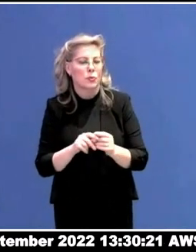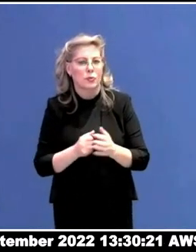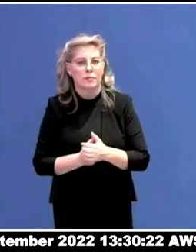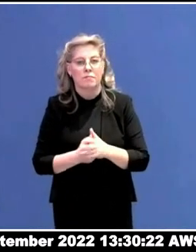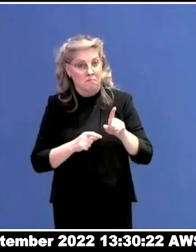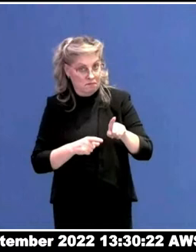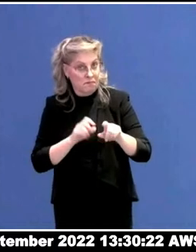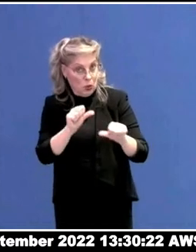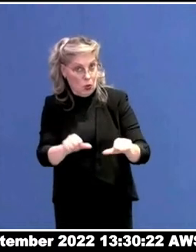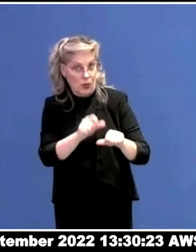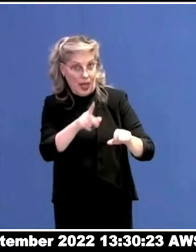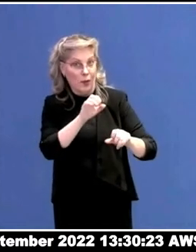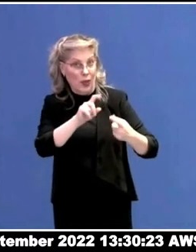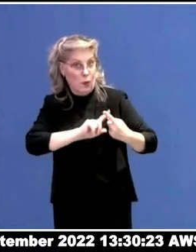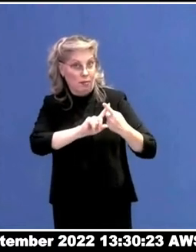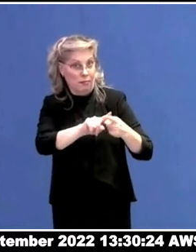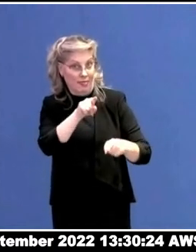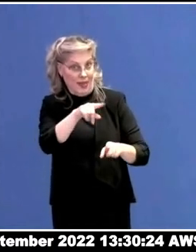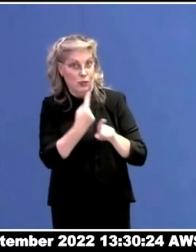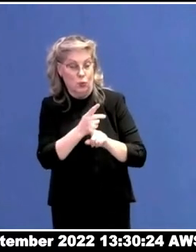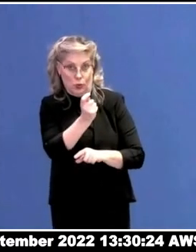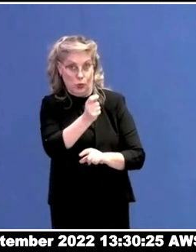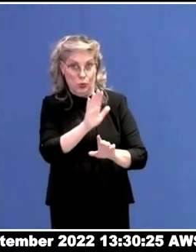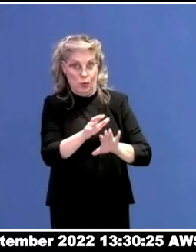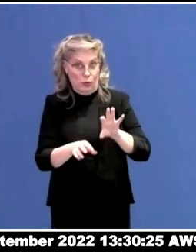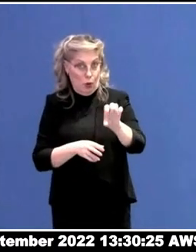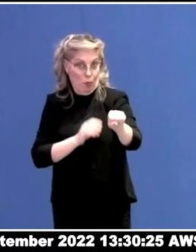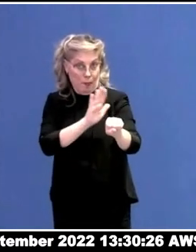said. Ms Kilroy referred to the Special Circumstances Courts.